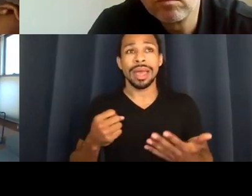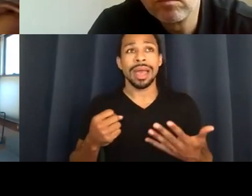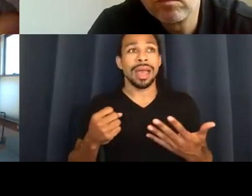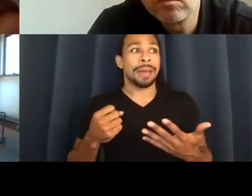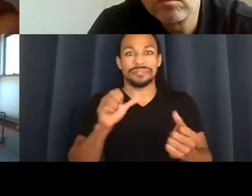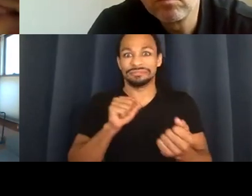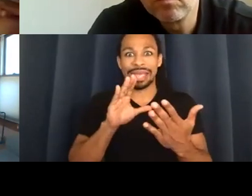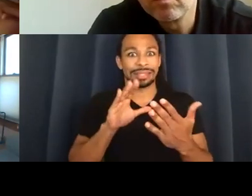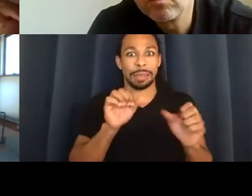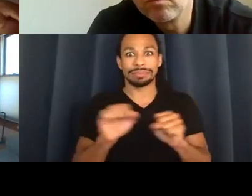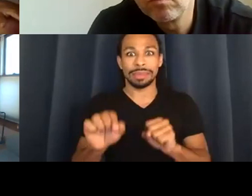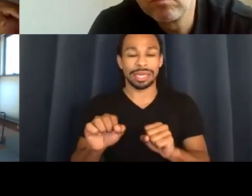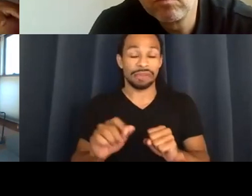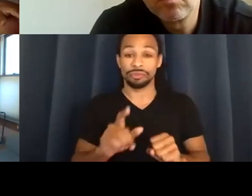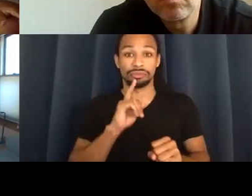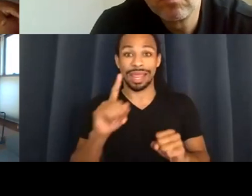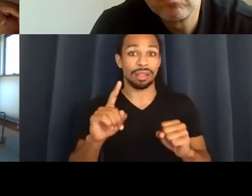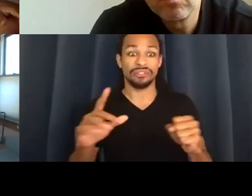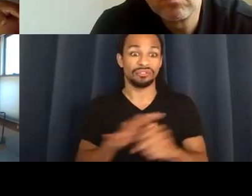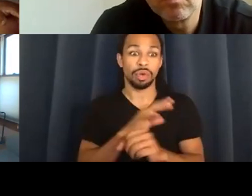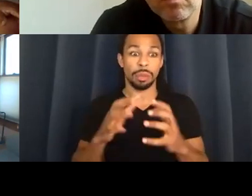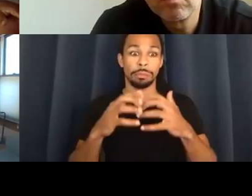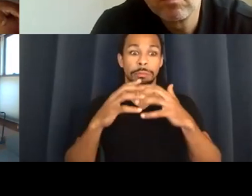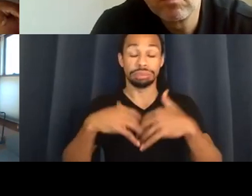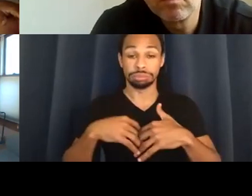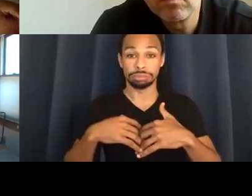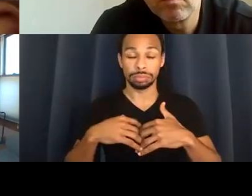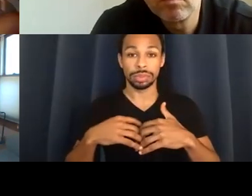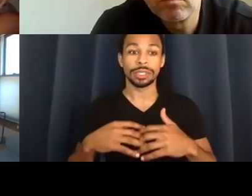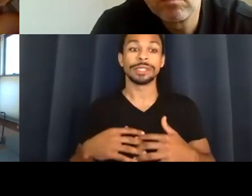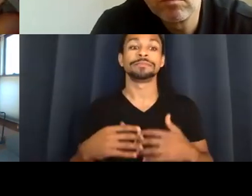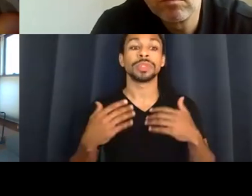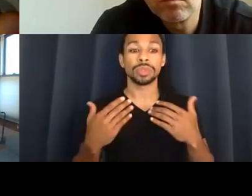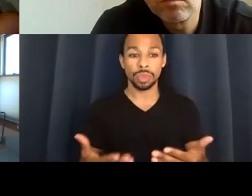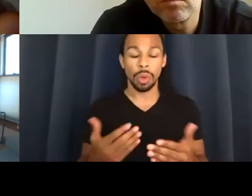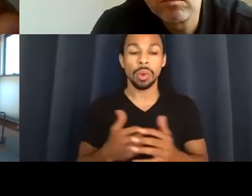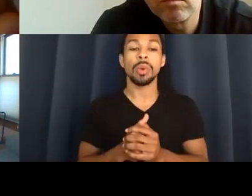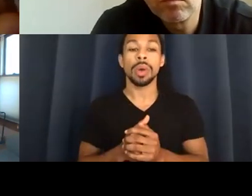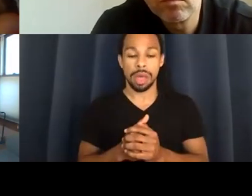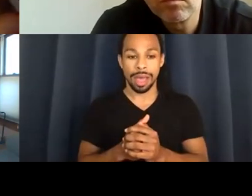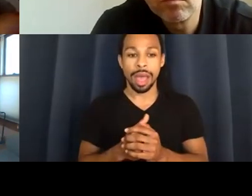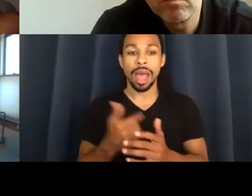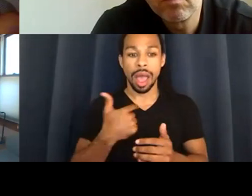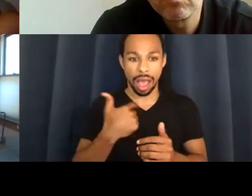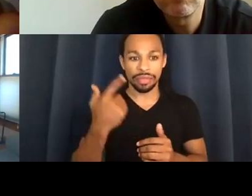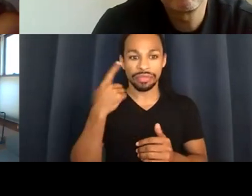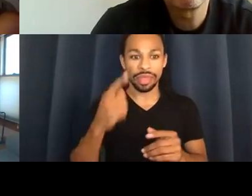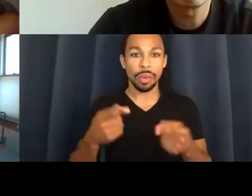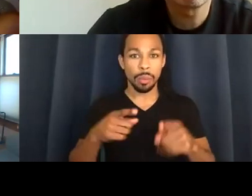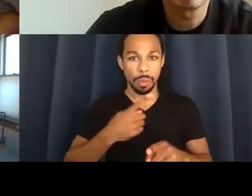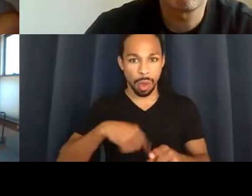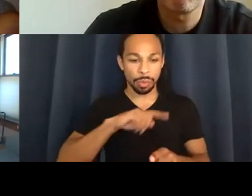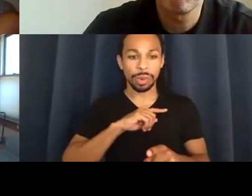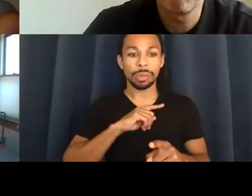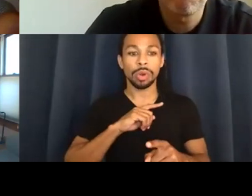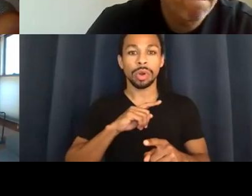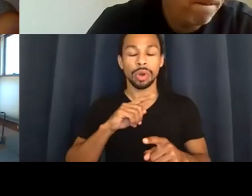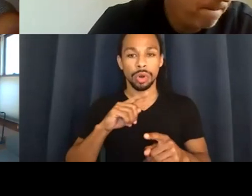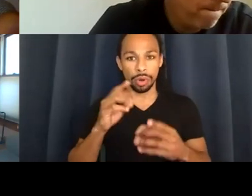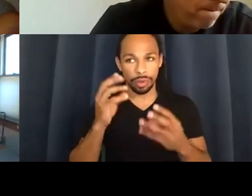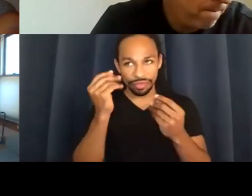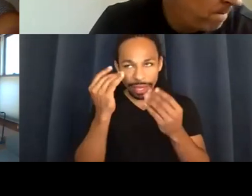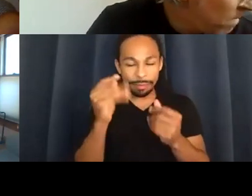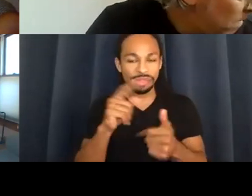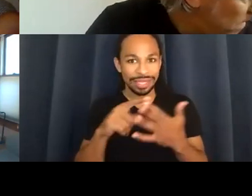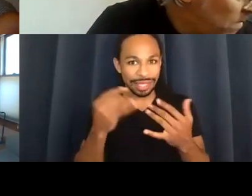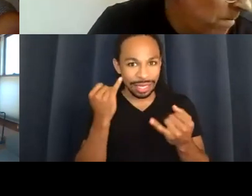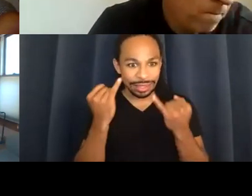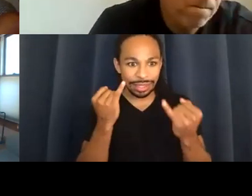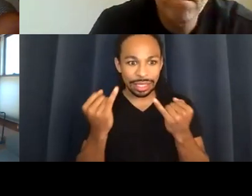of uttered and as we were emerging and chewing on these ideas about how we're going to show